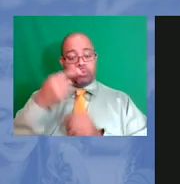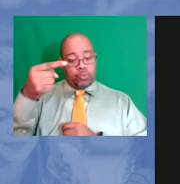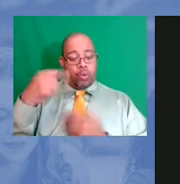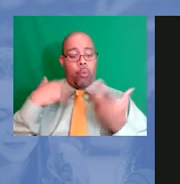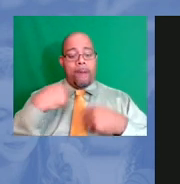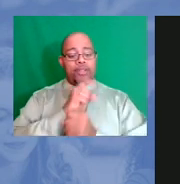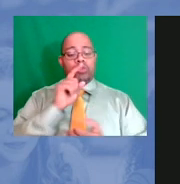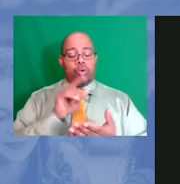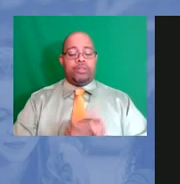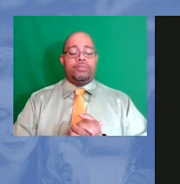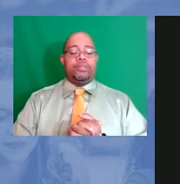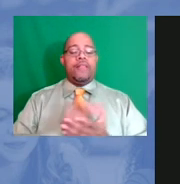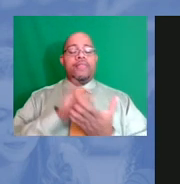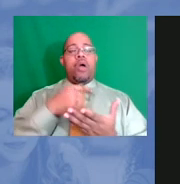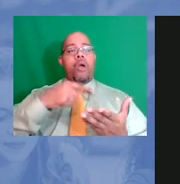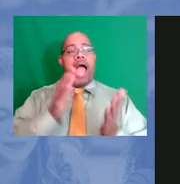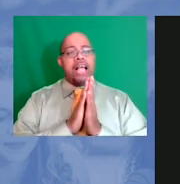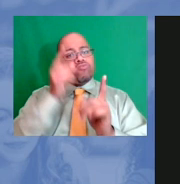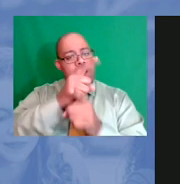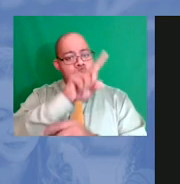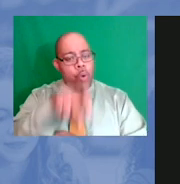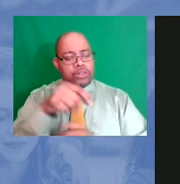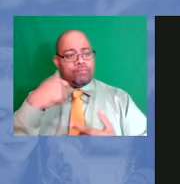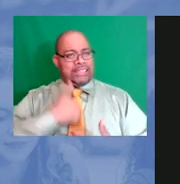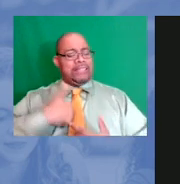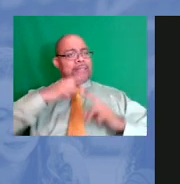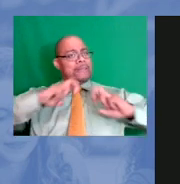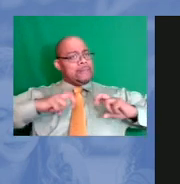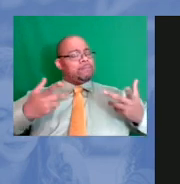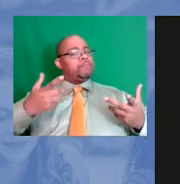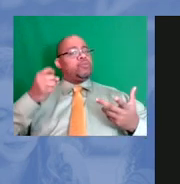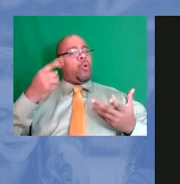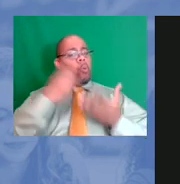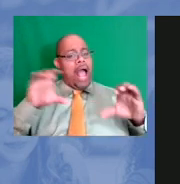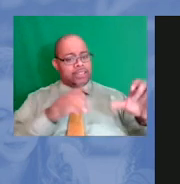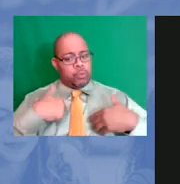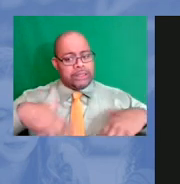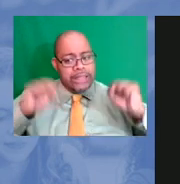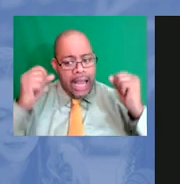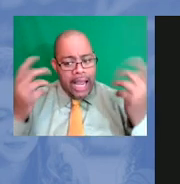ASKED THE RIGHT QUESTIONS OF OURSELVES. SO WHAT ACTIONS ARE WE TAKING AND WHAT FOCUS